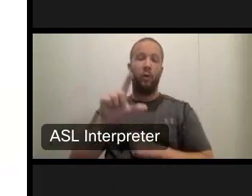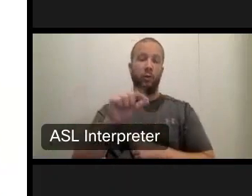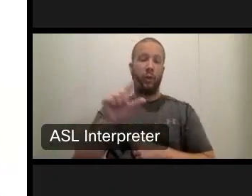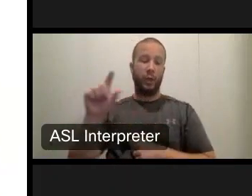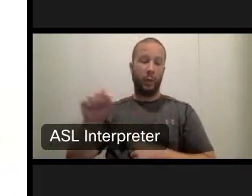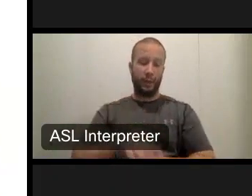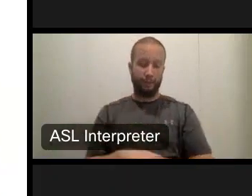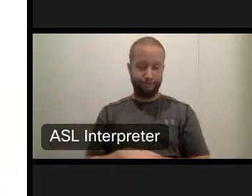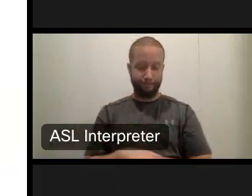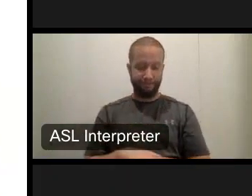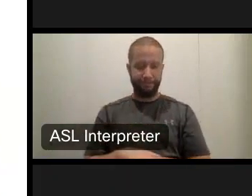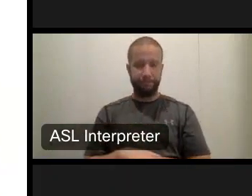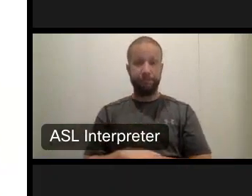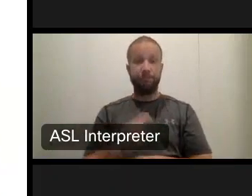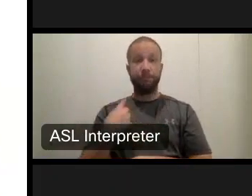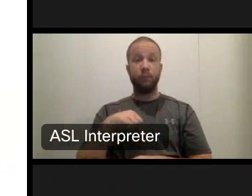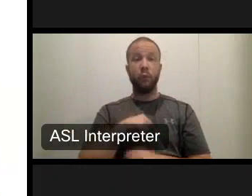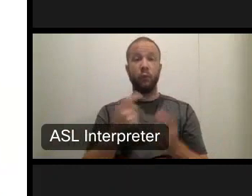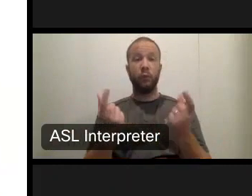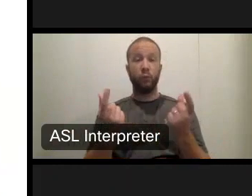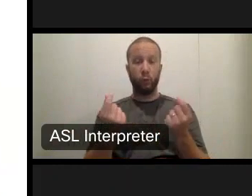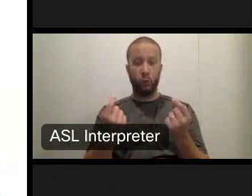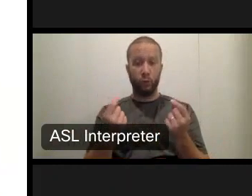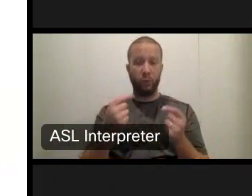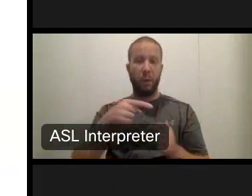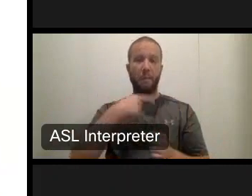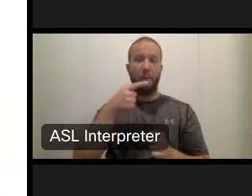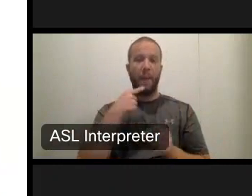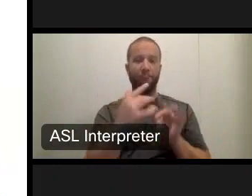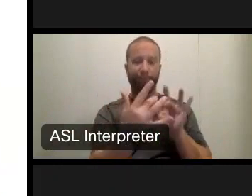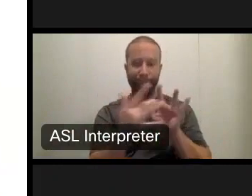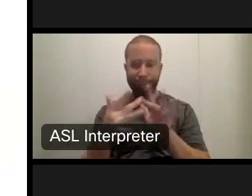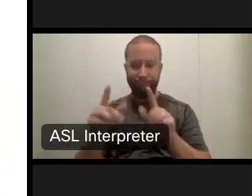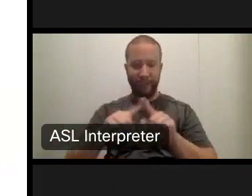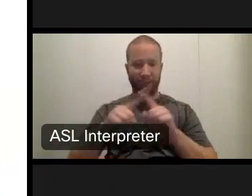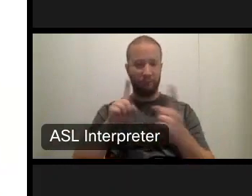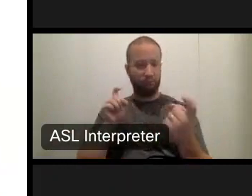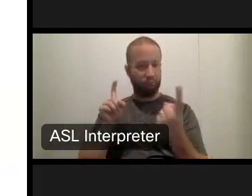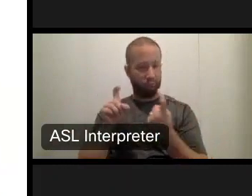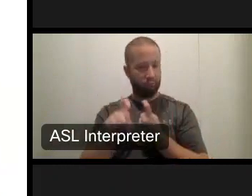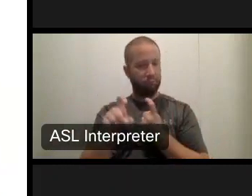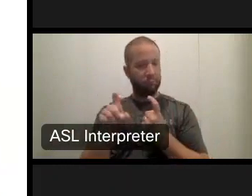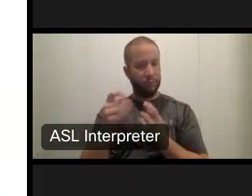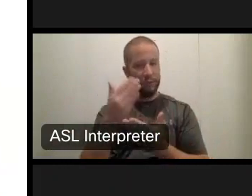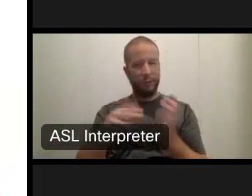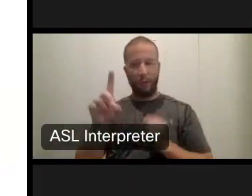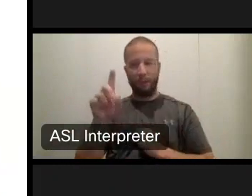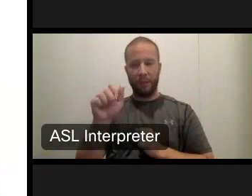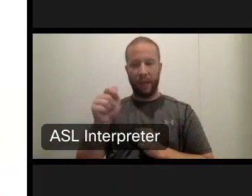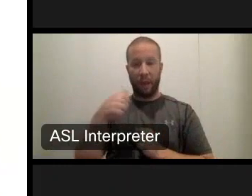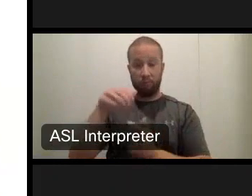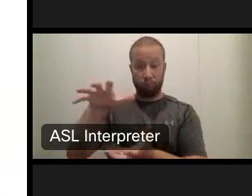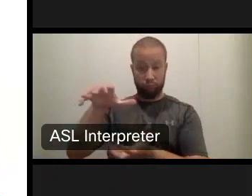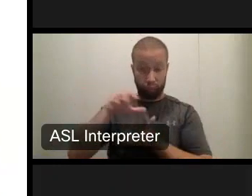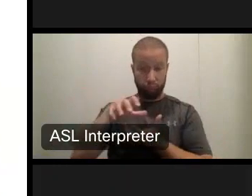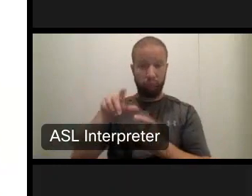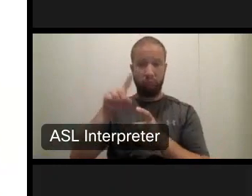we were able to conduct some public Outreach that provided some data and then additional technical